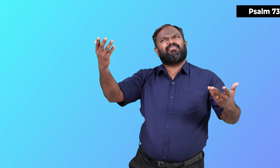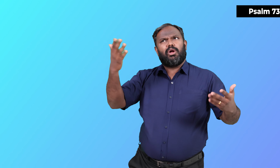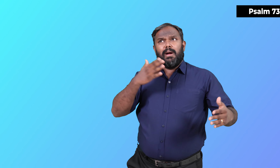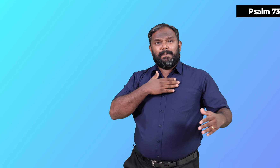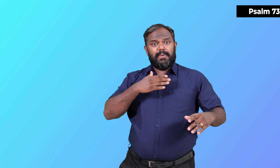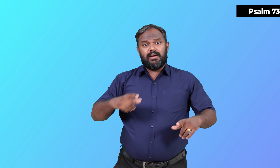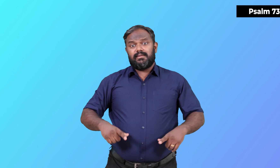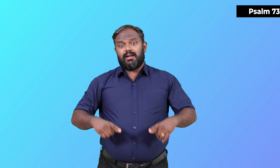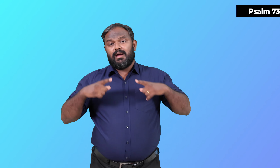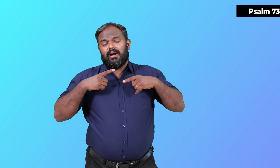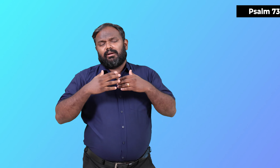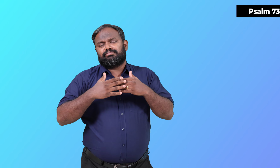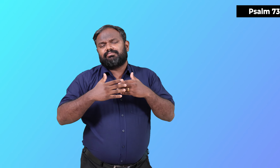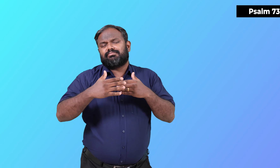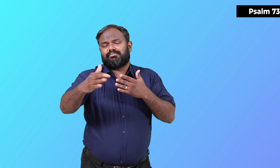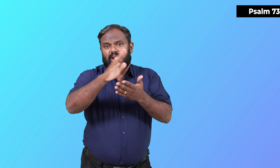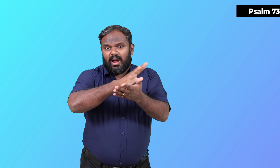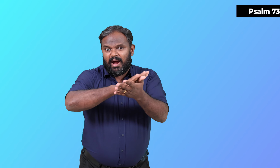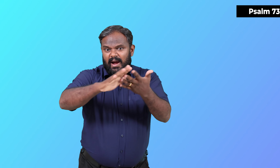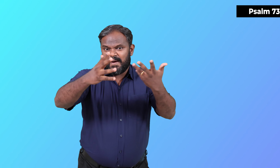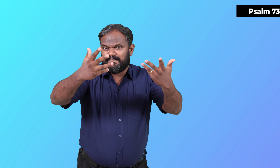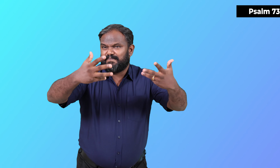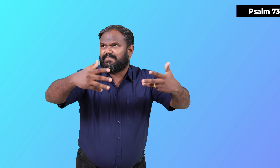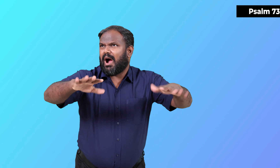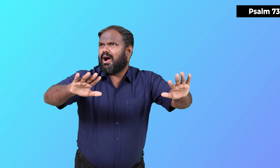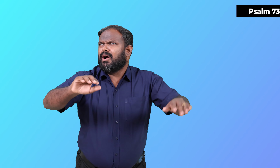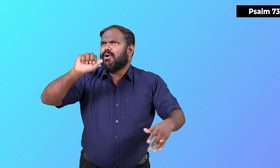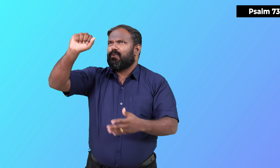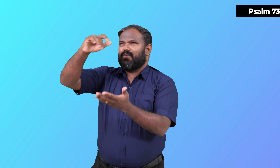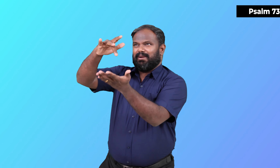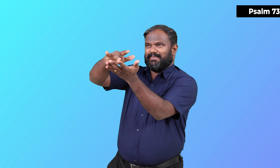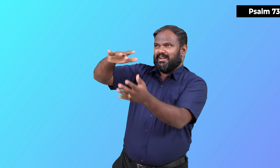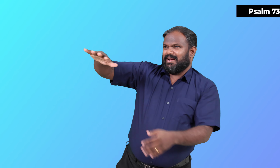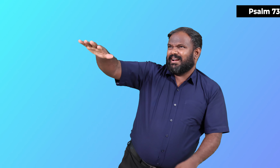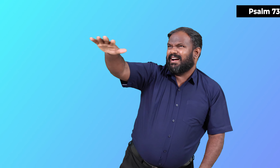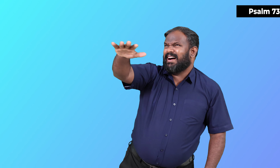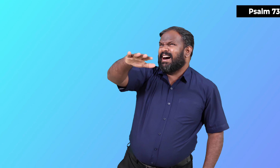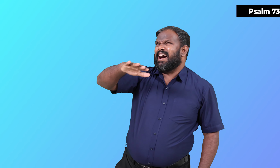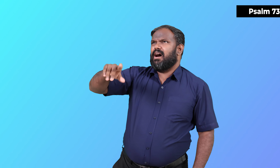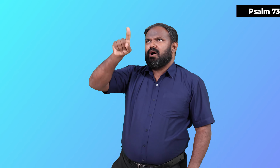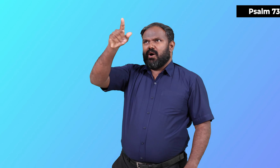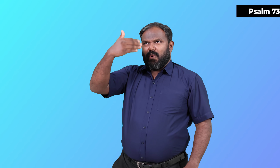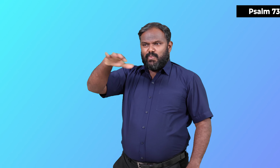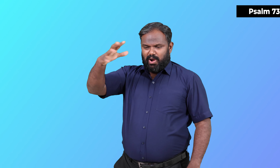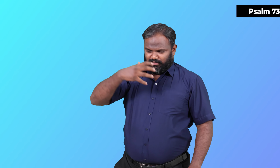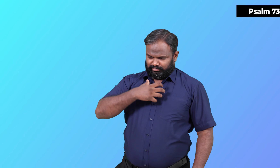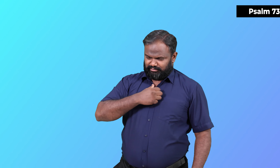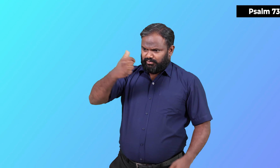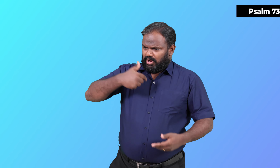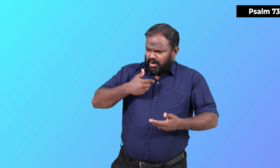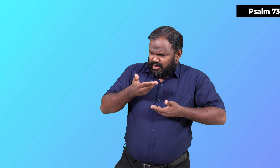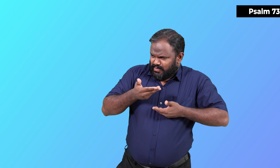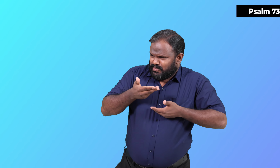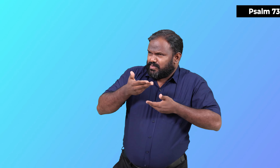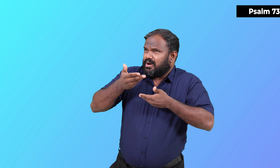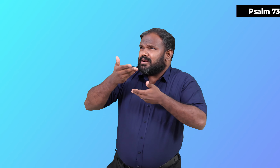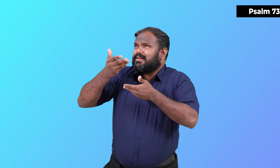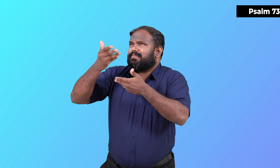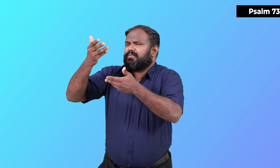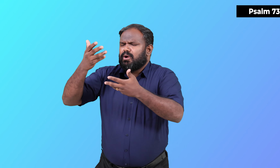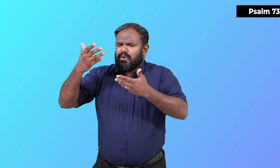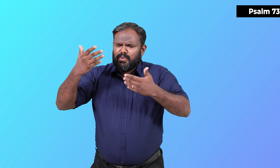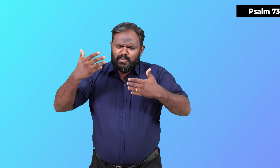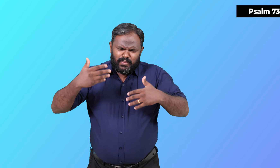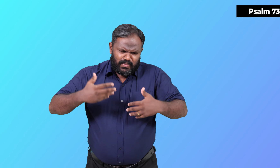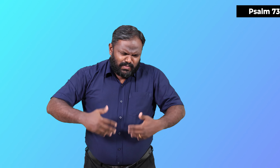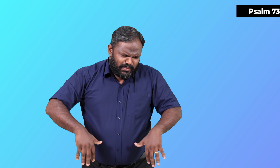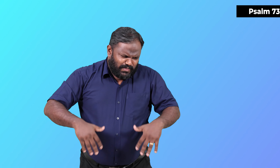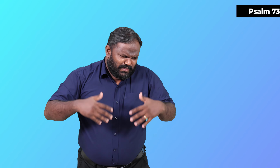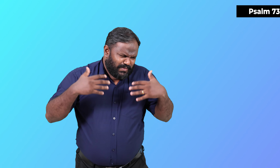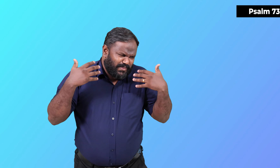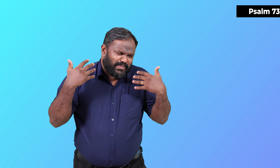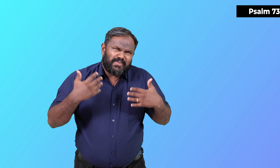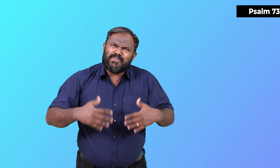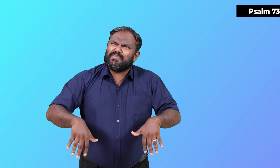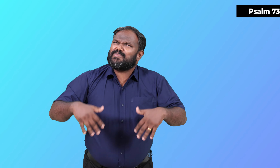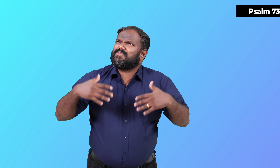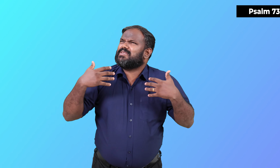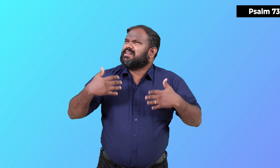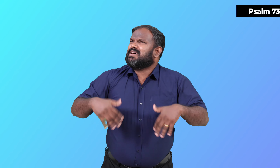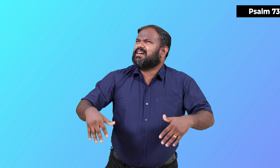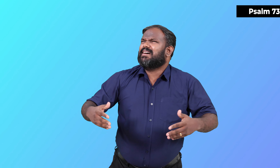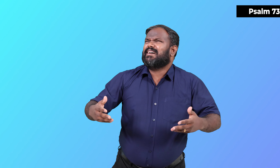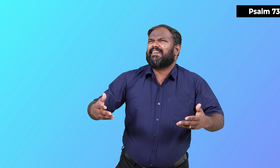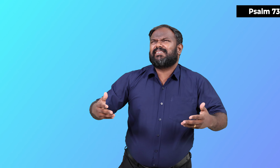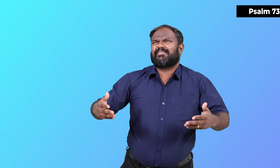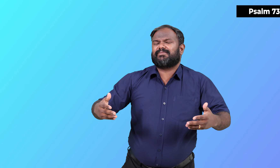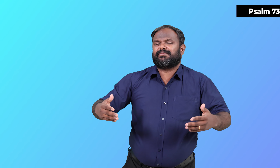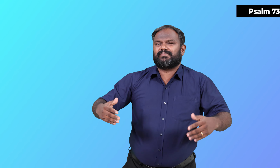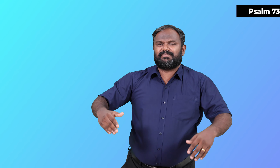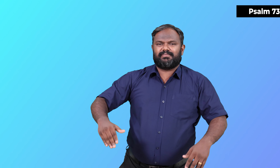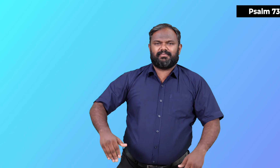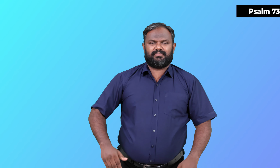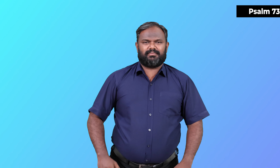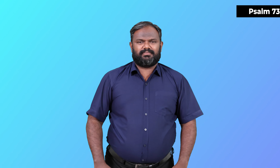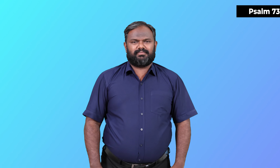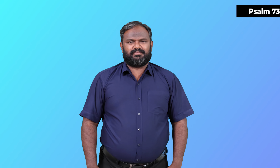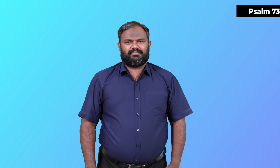You lead me and give me good advice, and later you will lead me to glory.